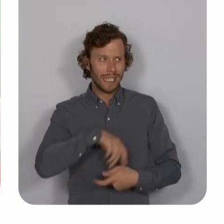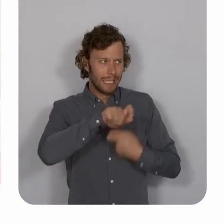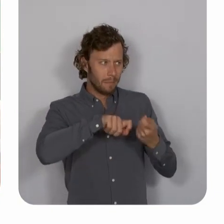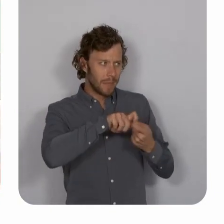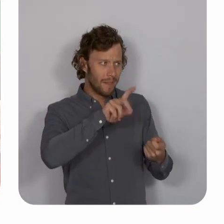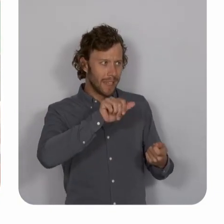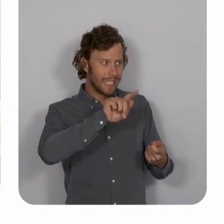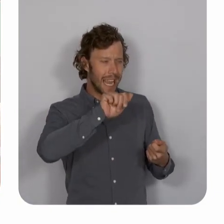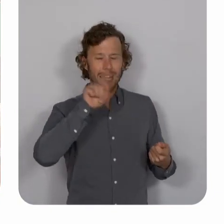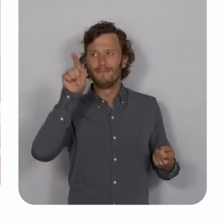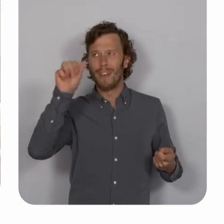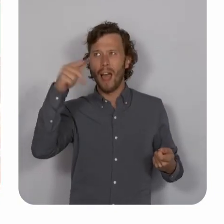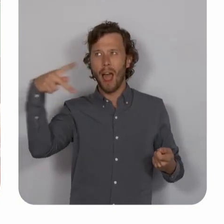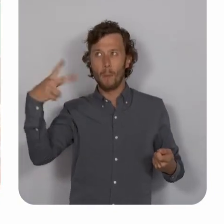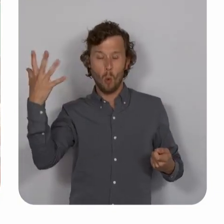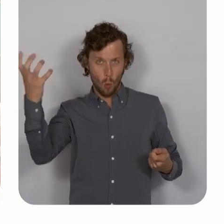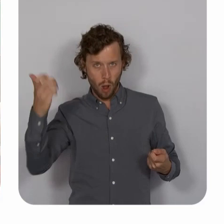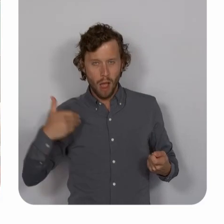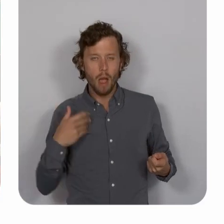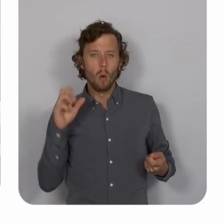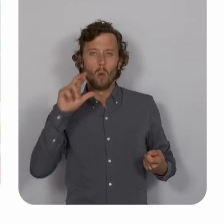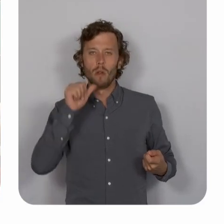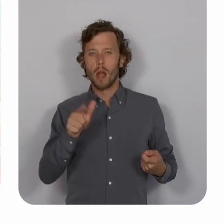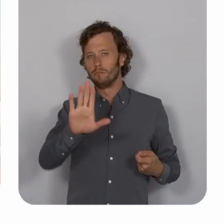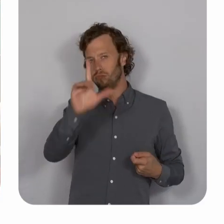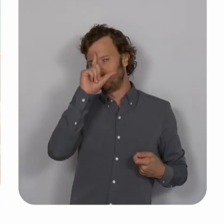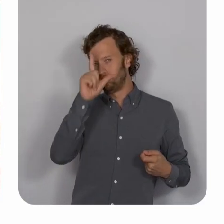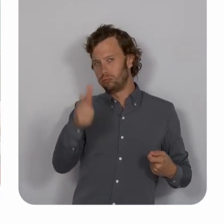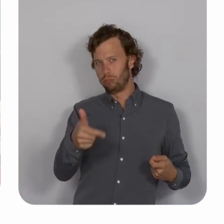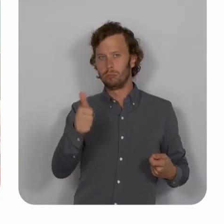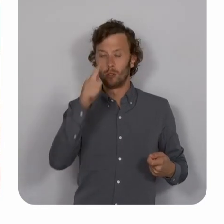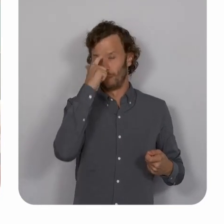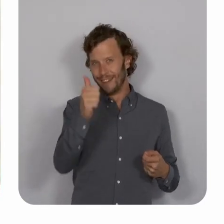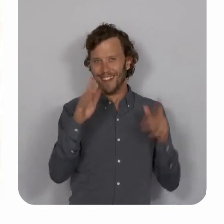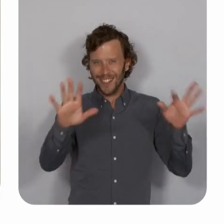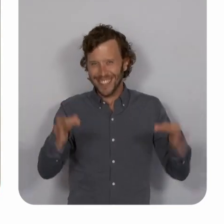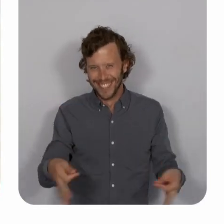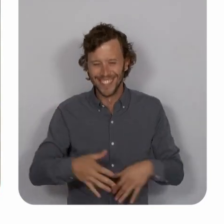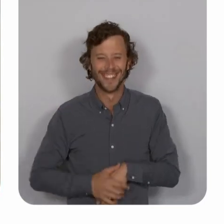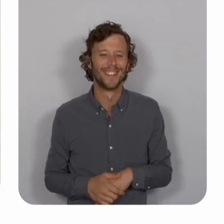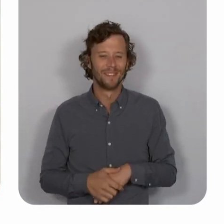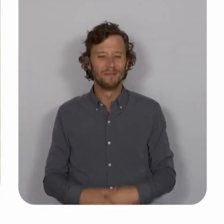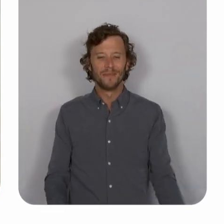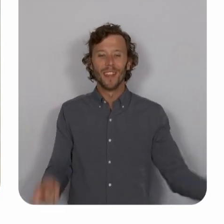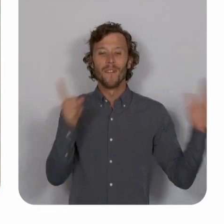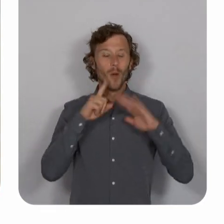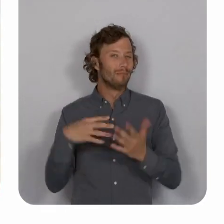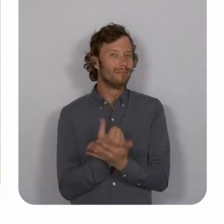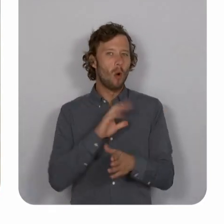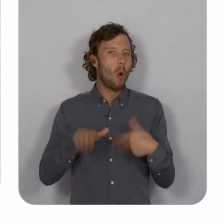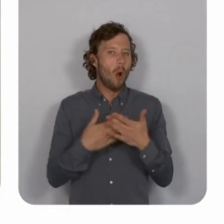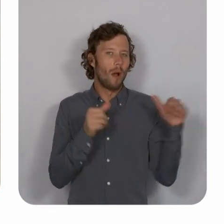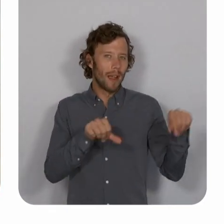To enable your apps to leverage all of these capabilities of the Meta Quest 3 and the space setup,